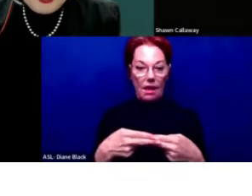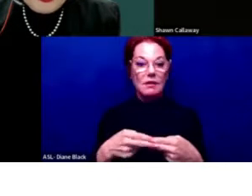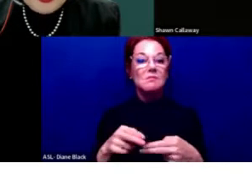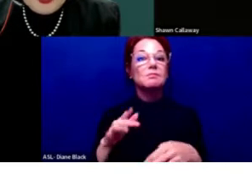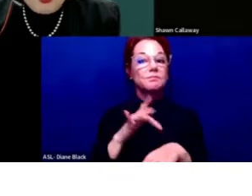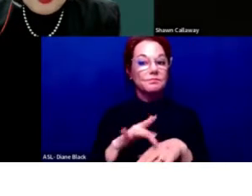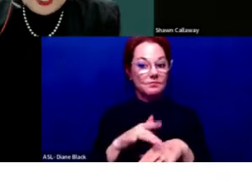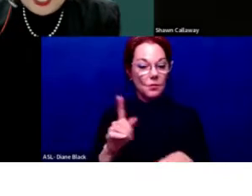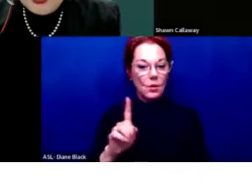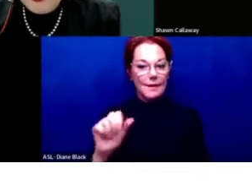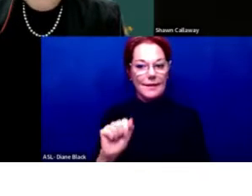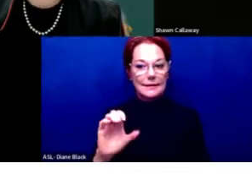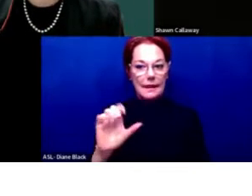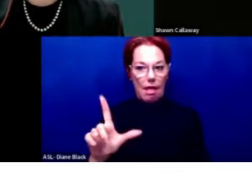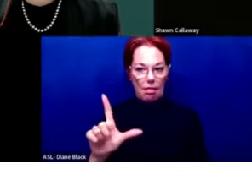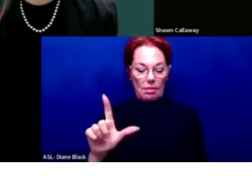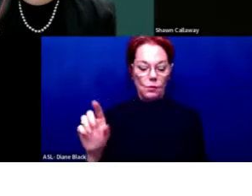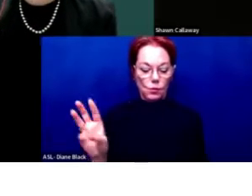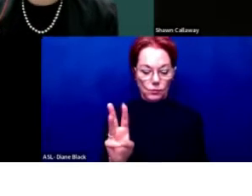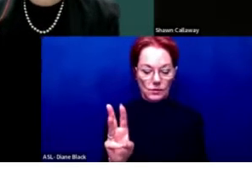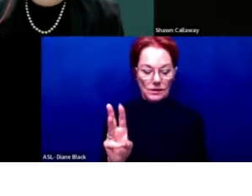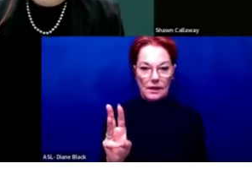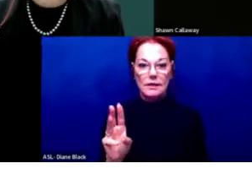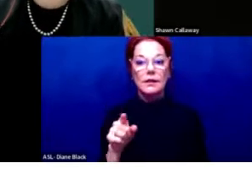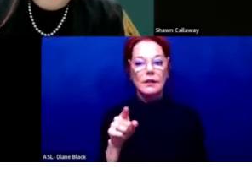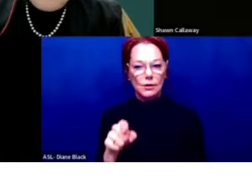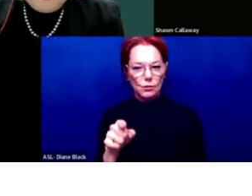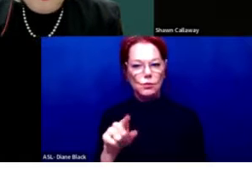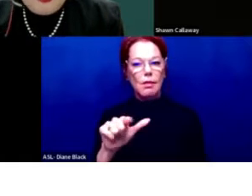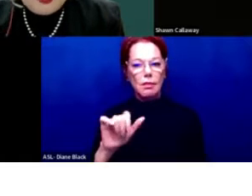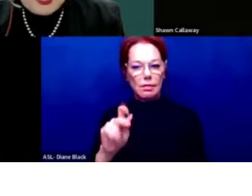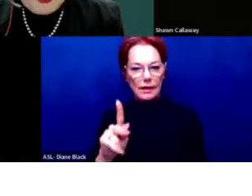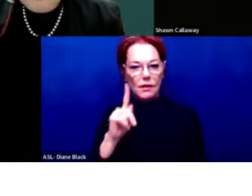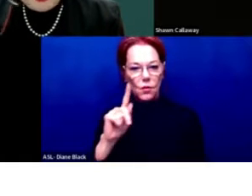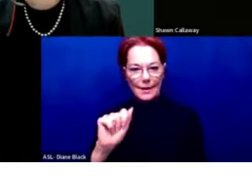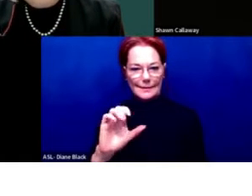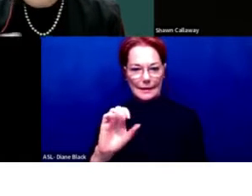the ACL website. You did receive a link to the ACL website to the